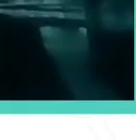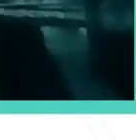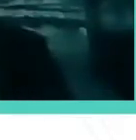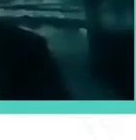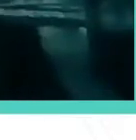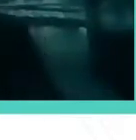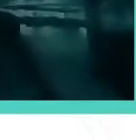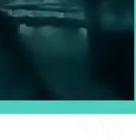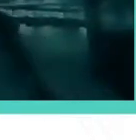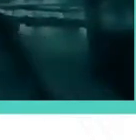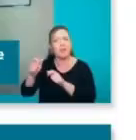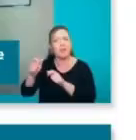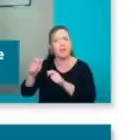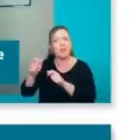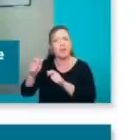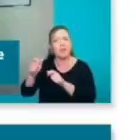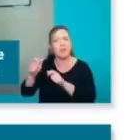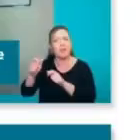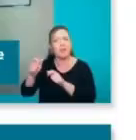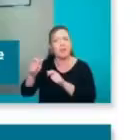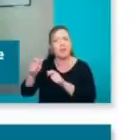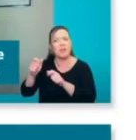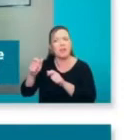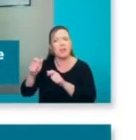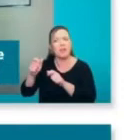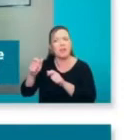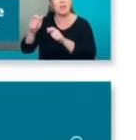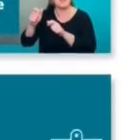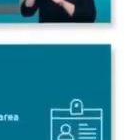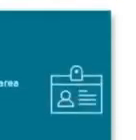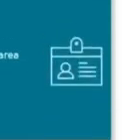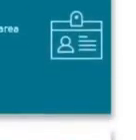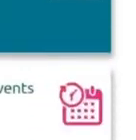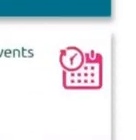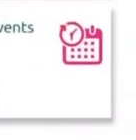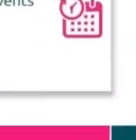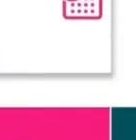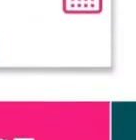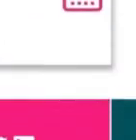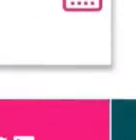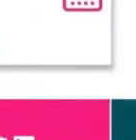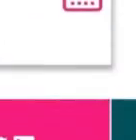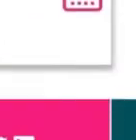basically an online platform, and it offers a range of different support services to disabled candidates